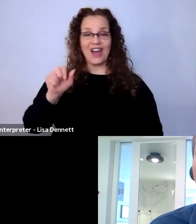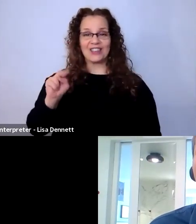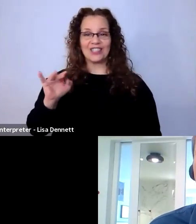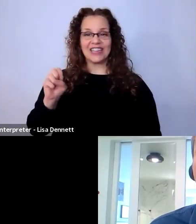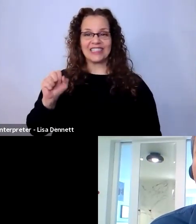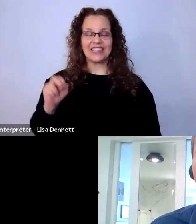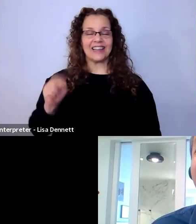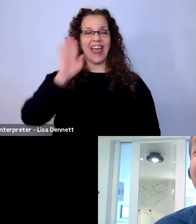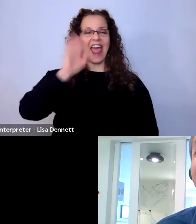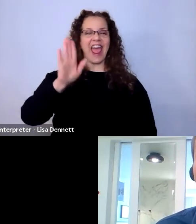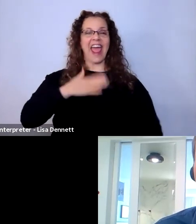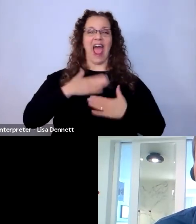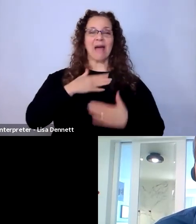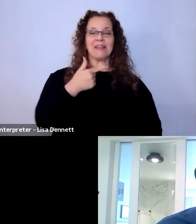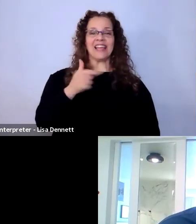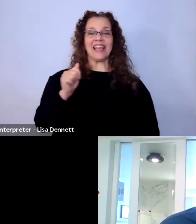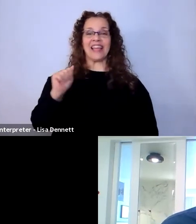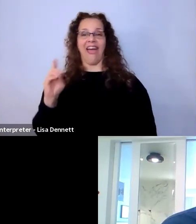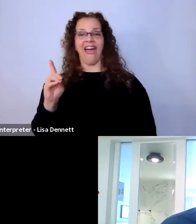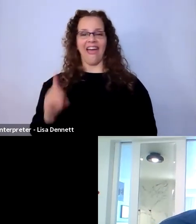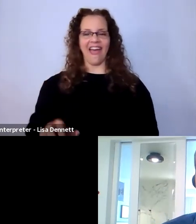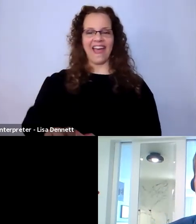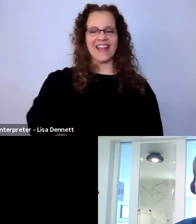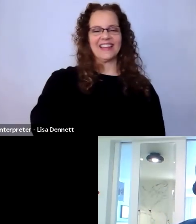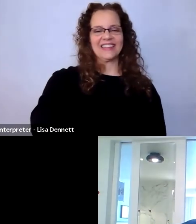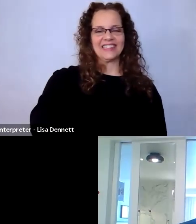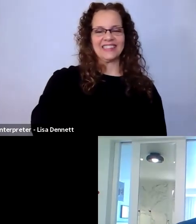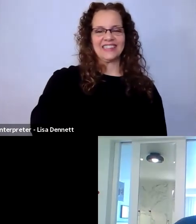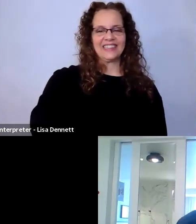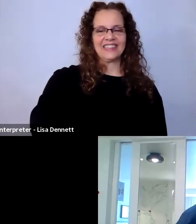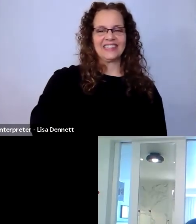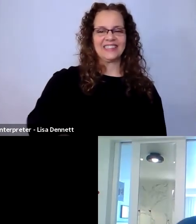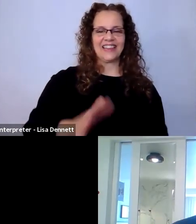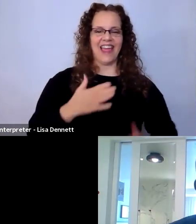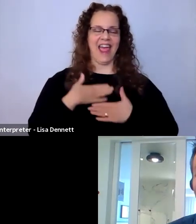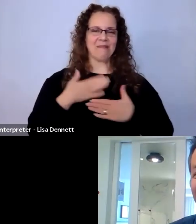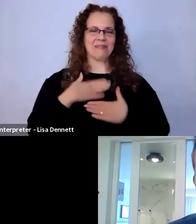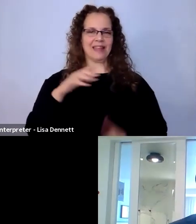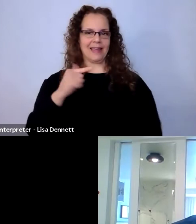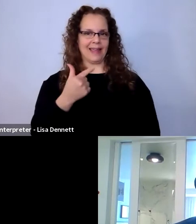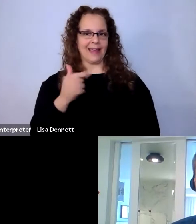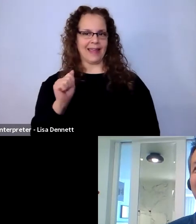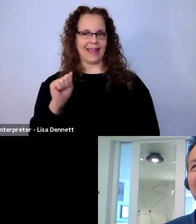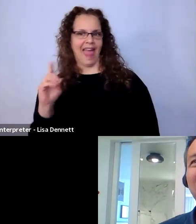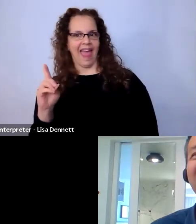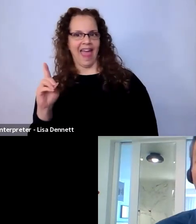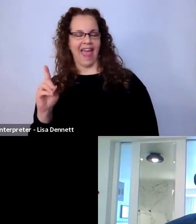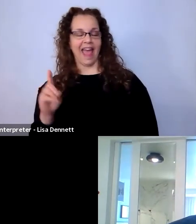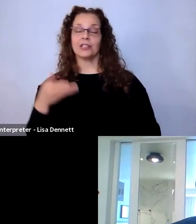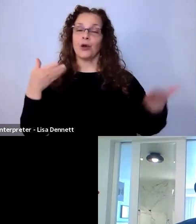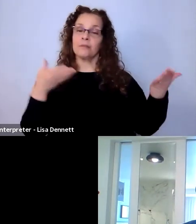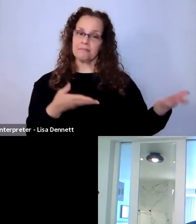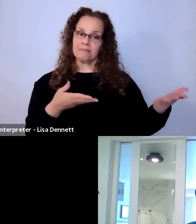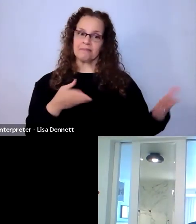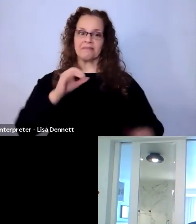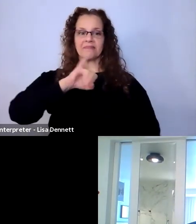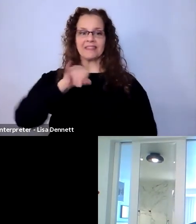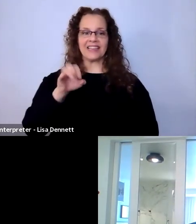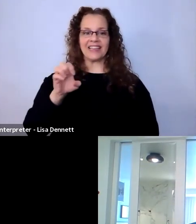Joe Devon: Thank you happy guide, so this is genesis Ascension one day he was